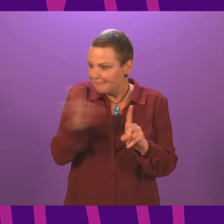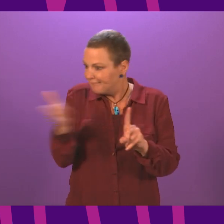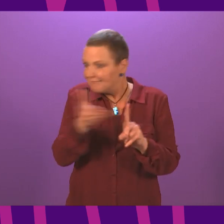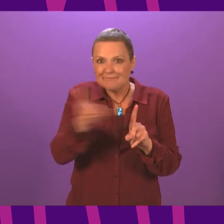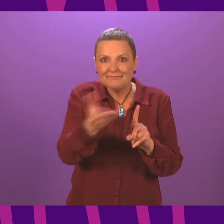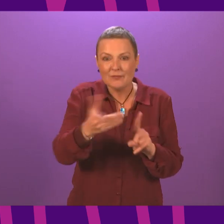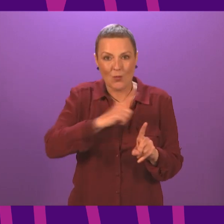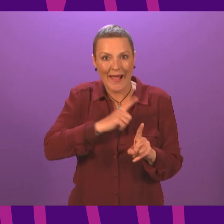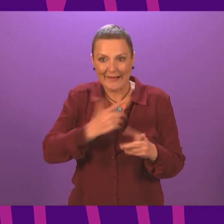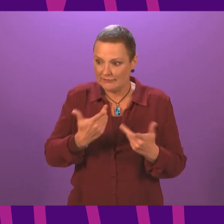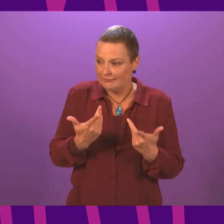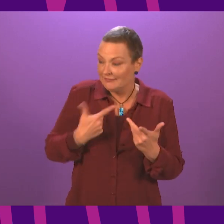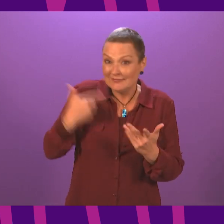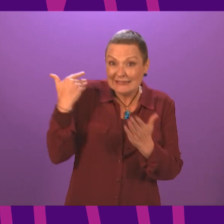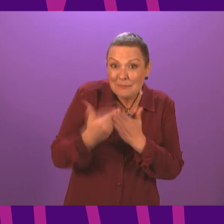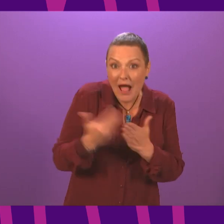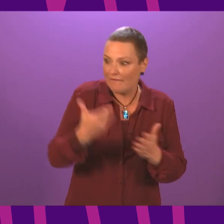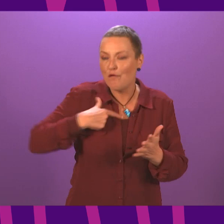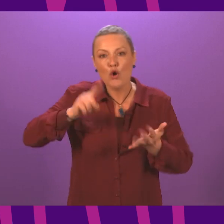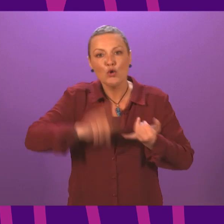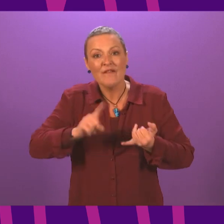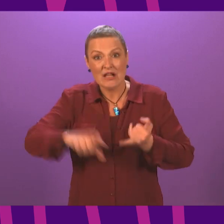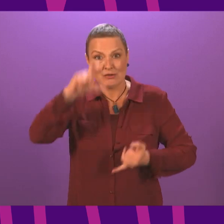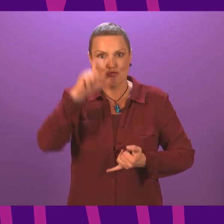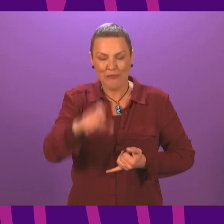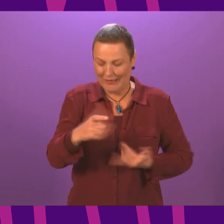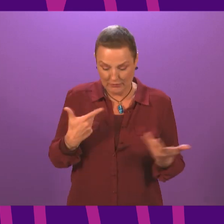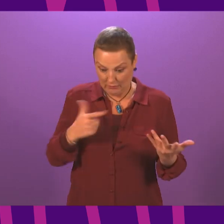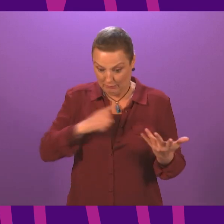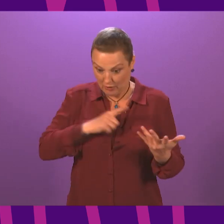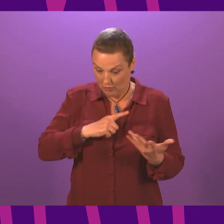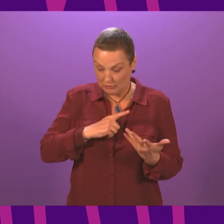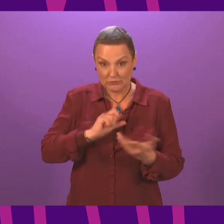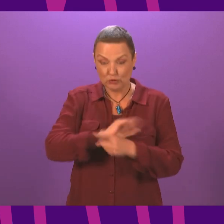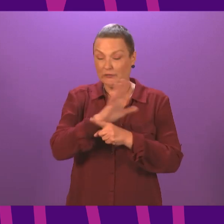to unprecedented demand for universal credit as the economic impact of the pandemic hit.